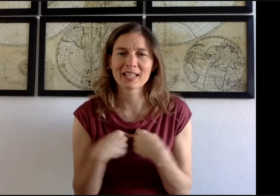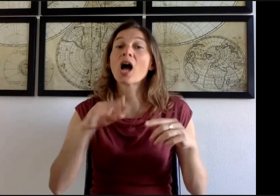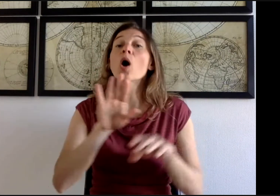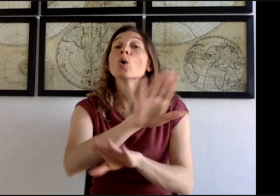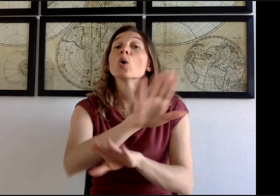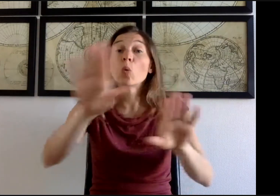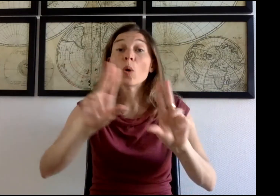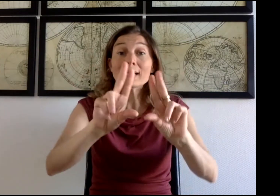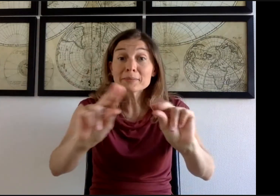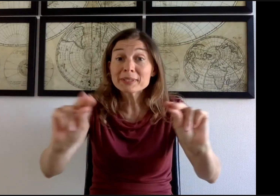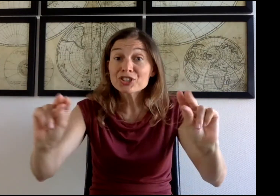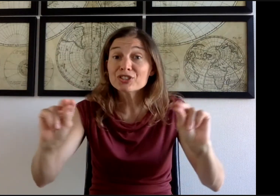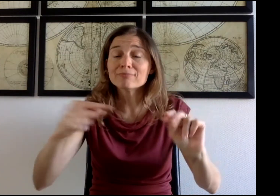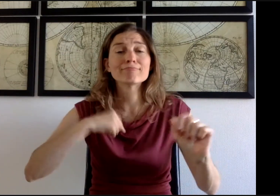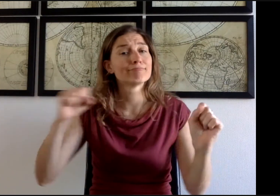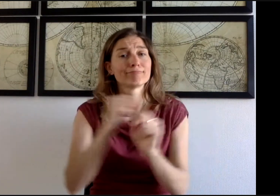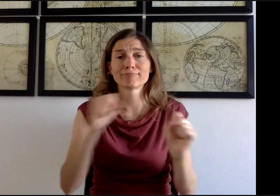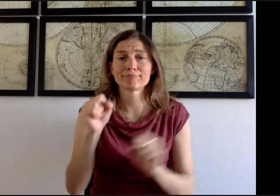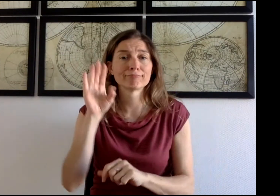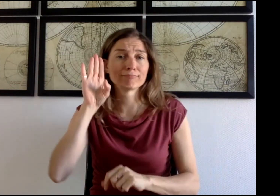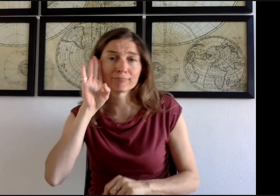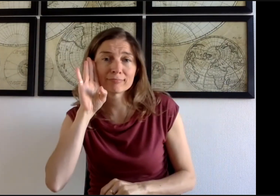and I have a big problem to get the picture.